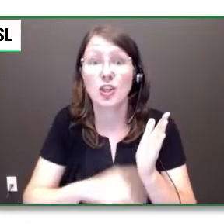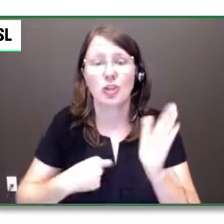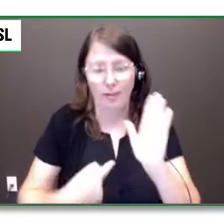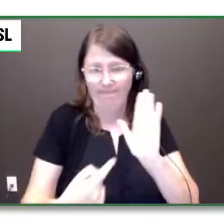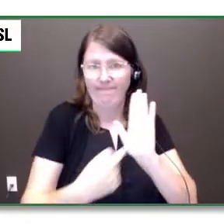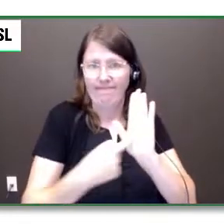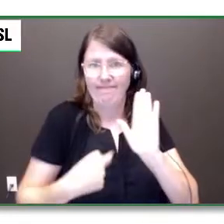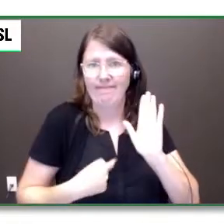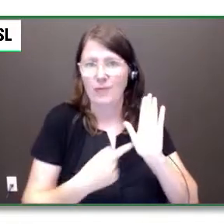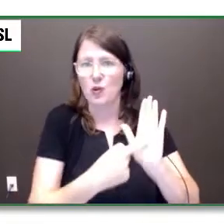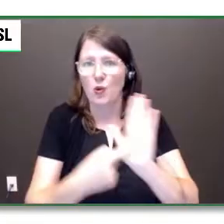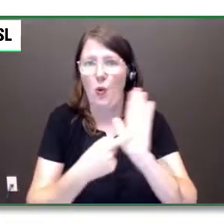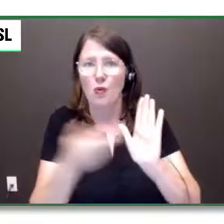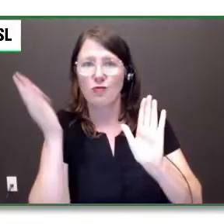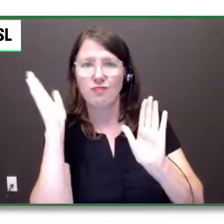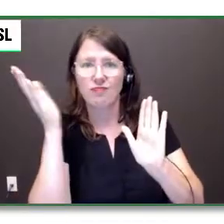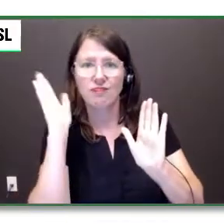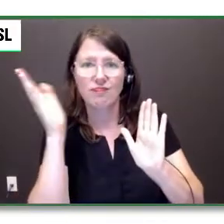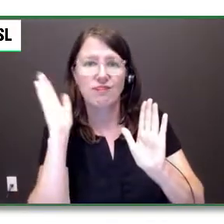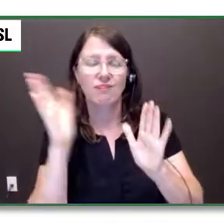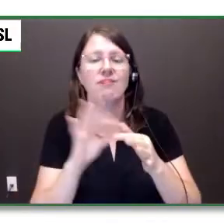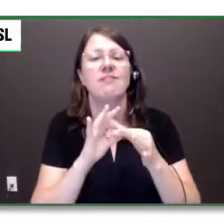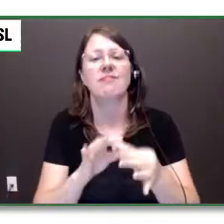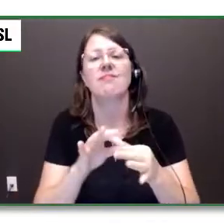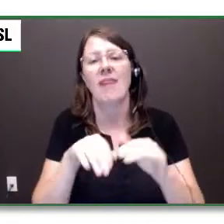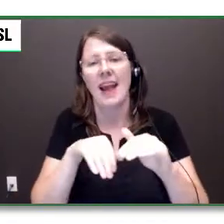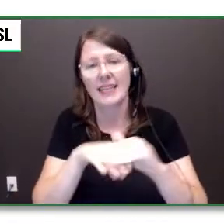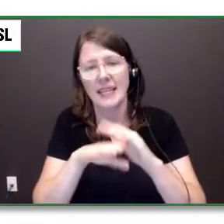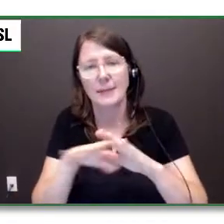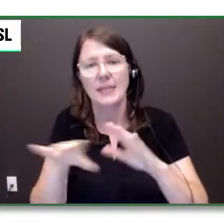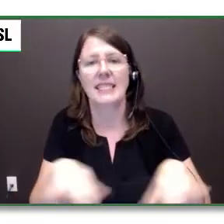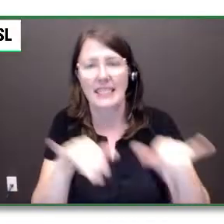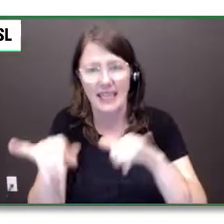particular, I want to introduce introduce a model for strategically approaching